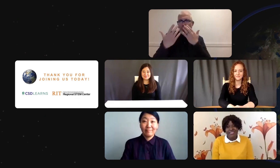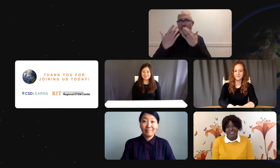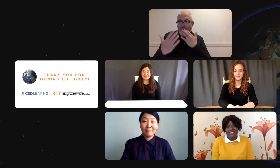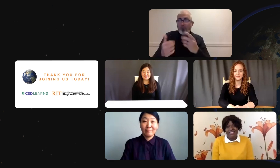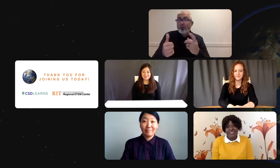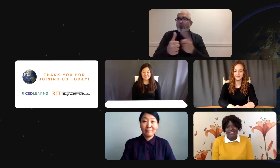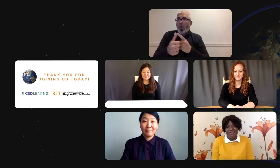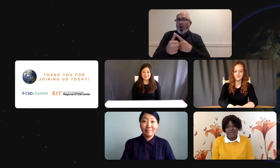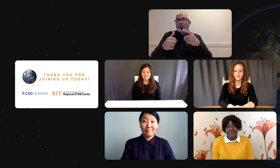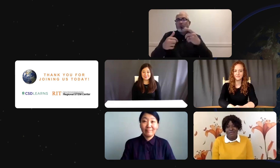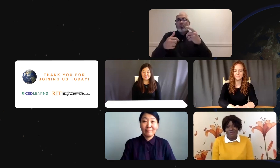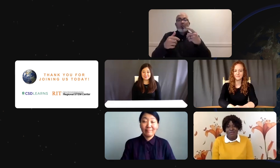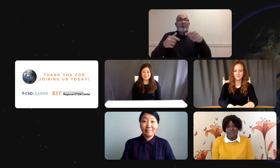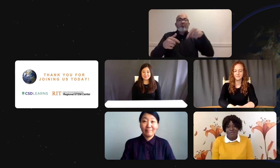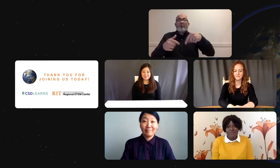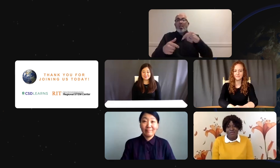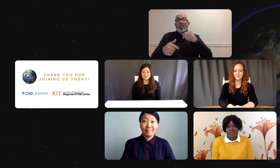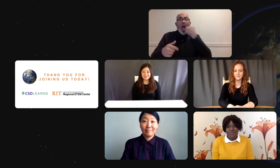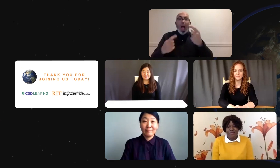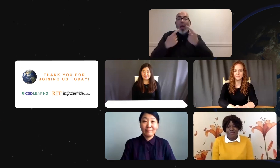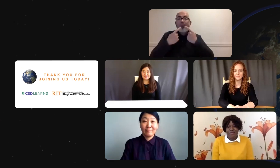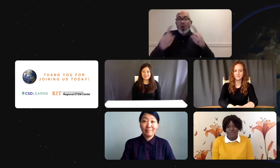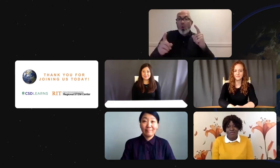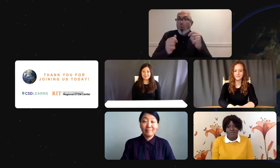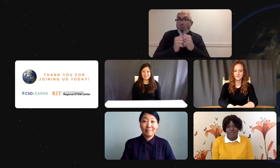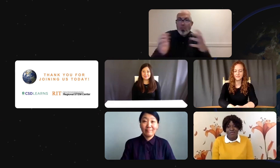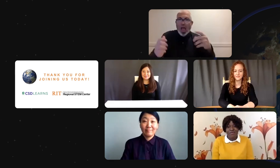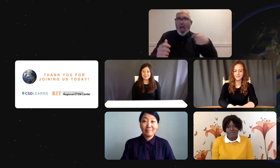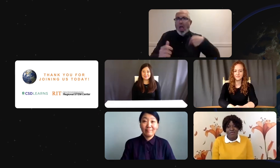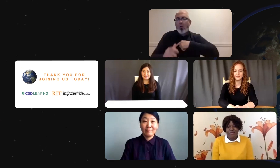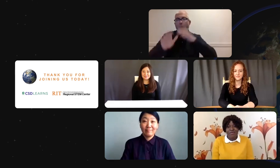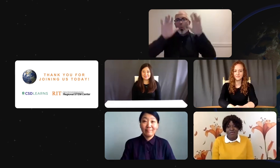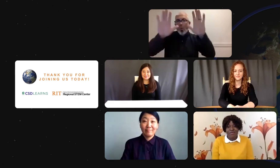Of course, there are many folks we'd like to thank today.